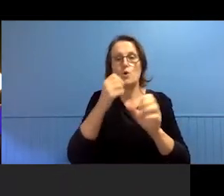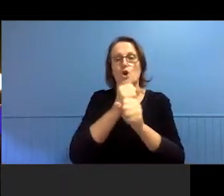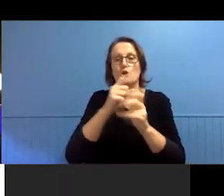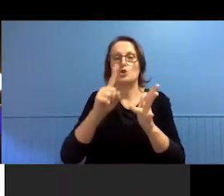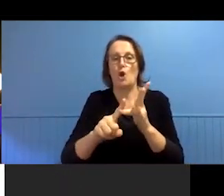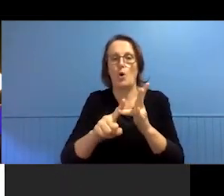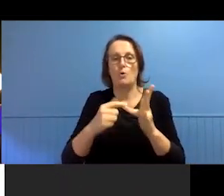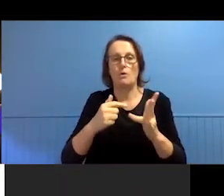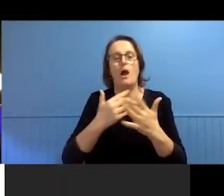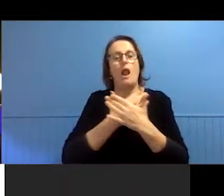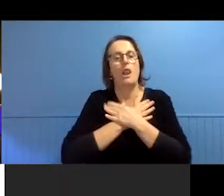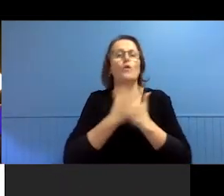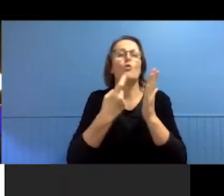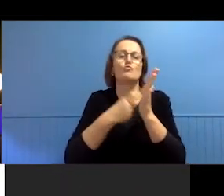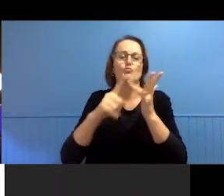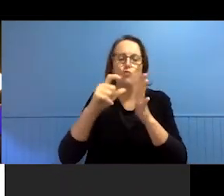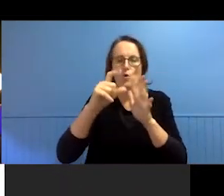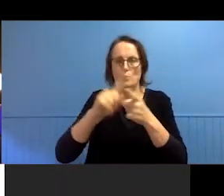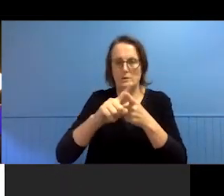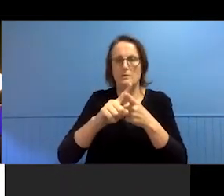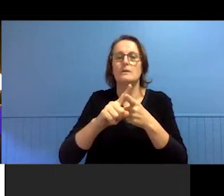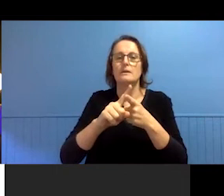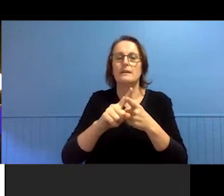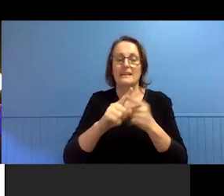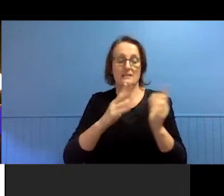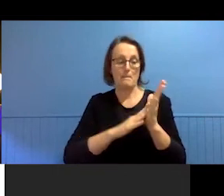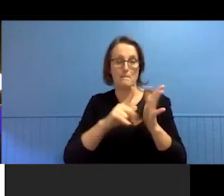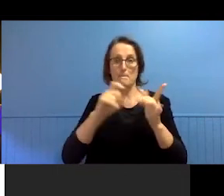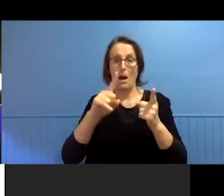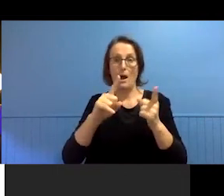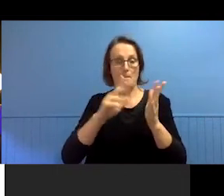hardware. This is a little wireless microphone you can get. There is a